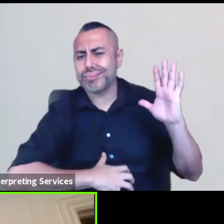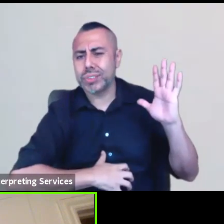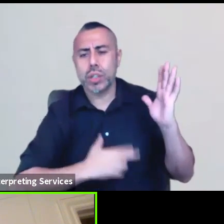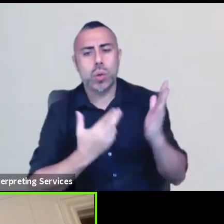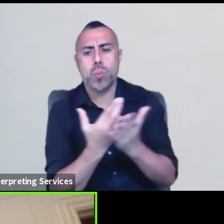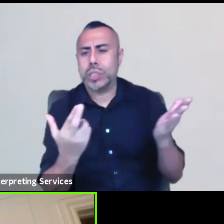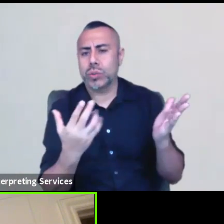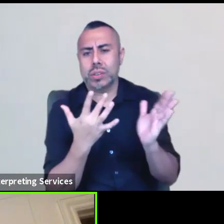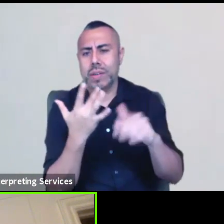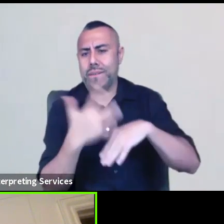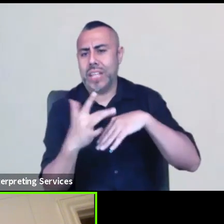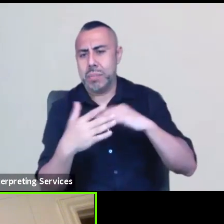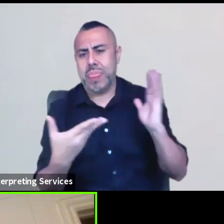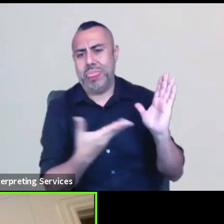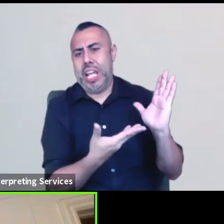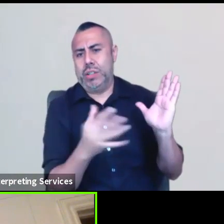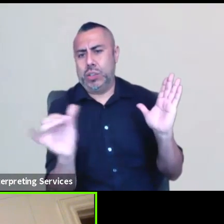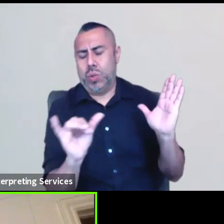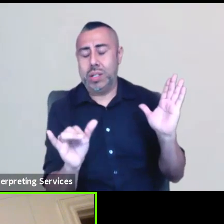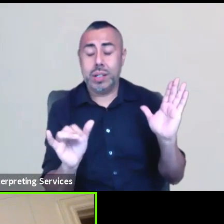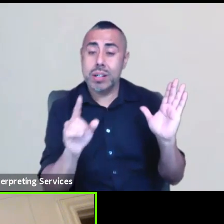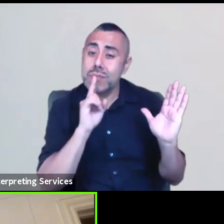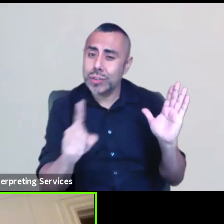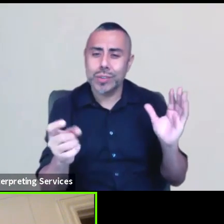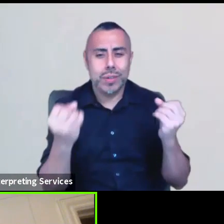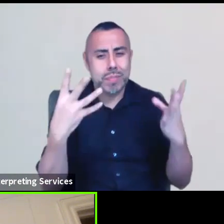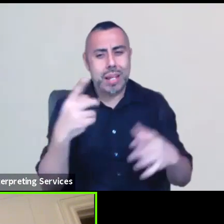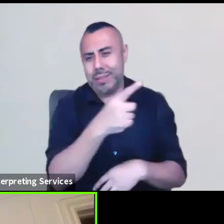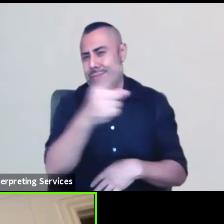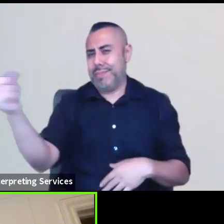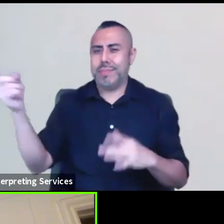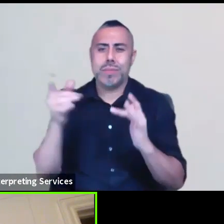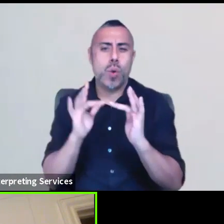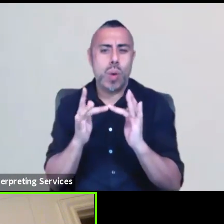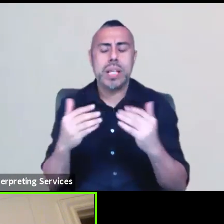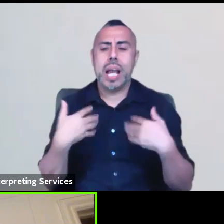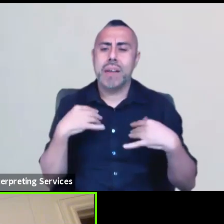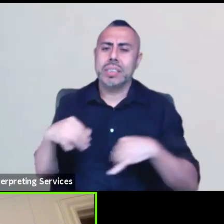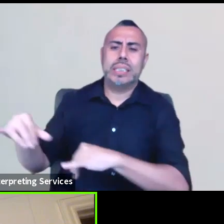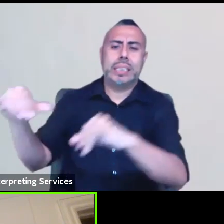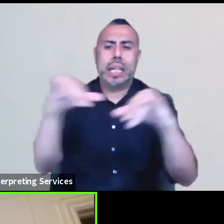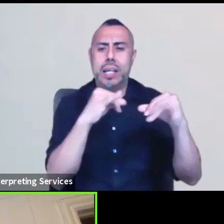I'm sure a lot of our websites have the same information, but we just wanna make sure it's out